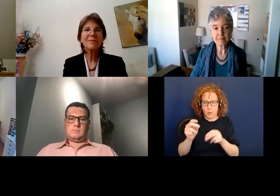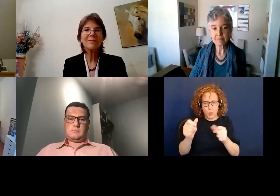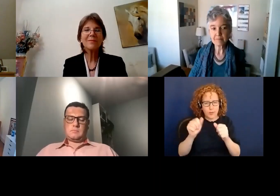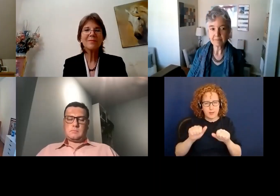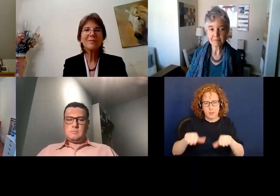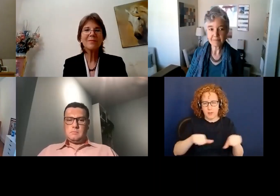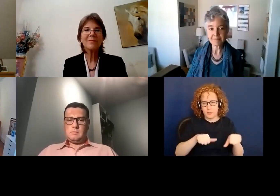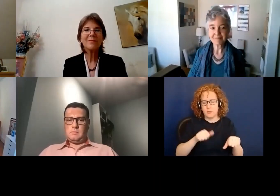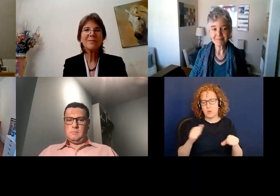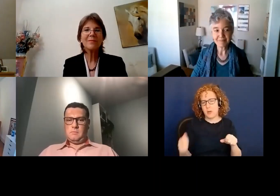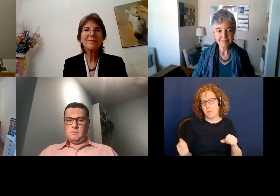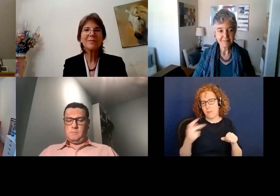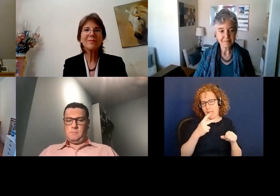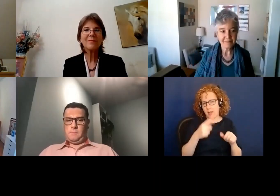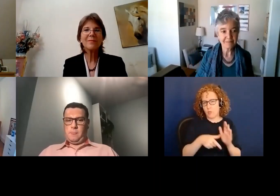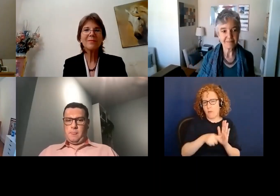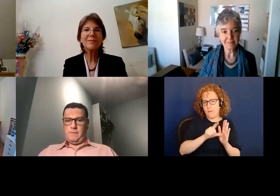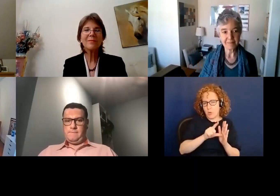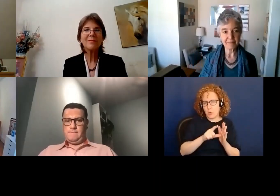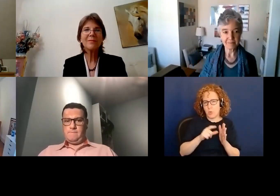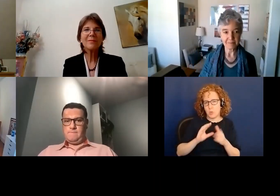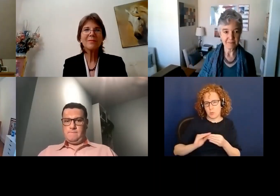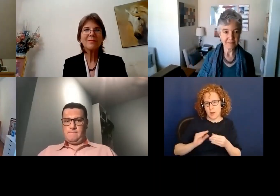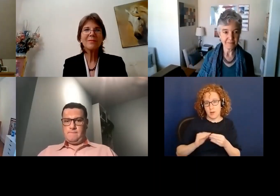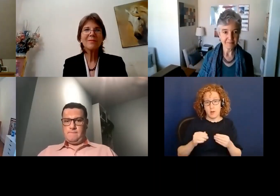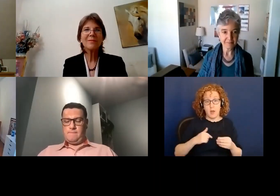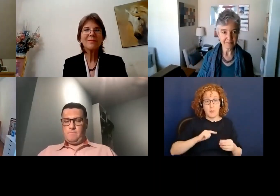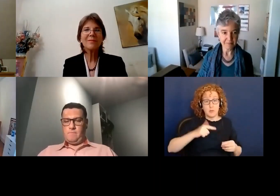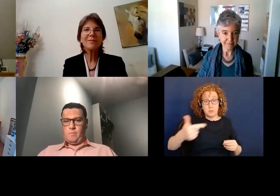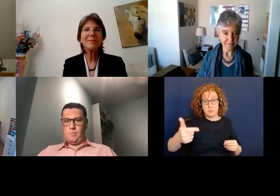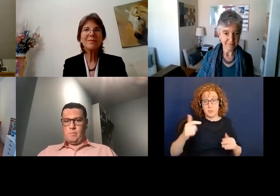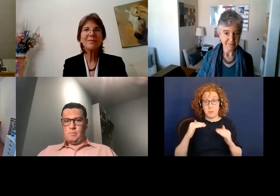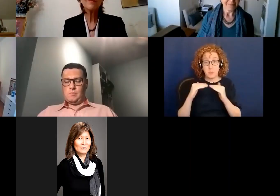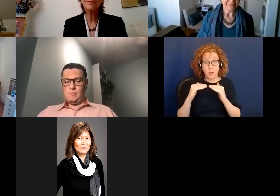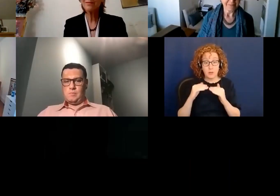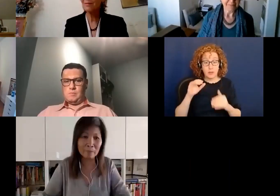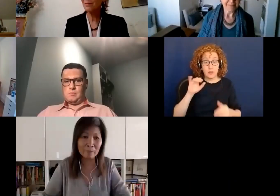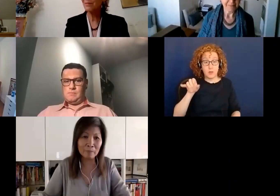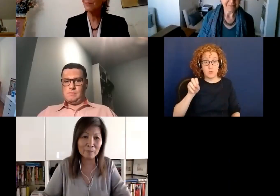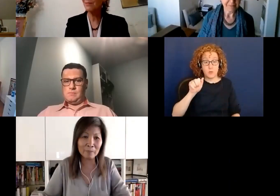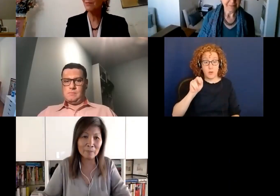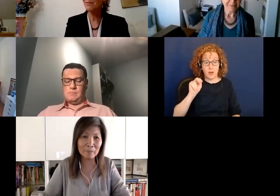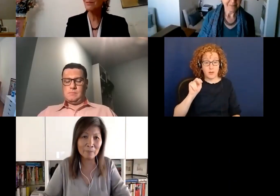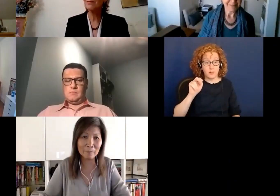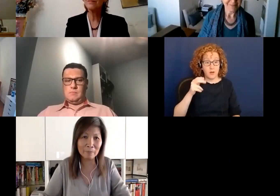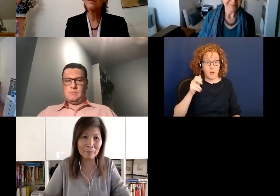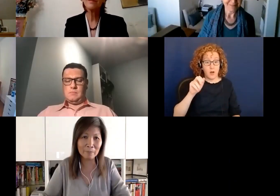review some of what was said I'm going to turn it over to my colleague Joann Ng Hartmann to close